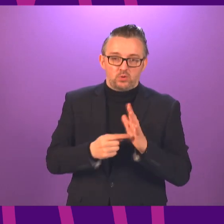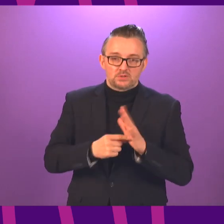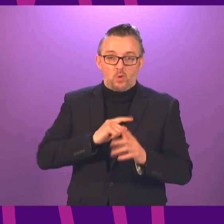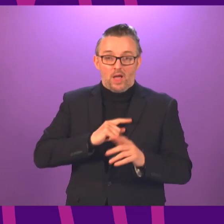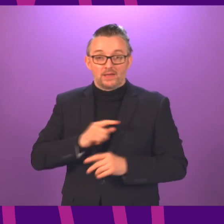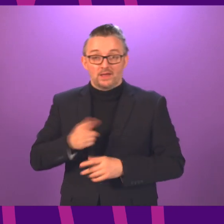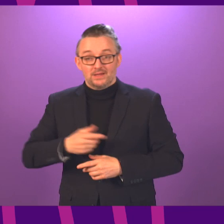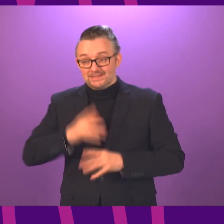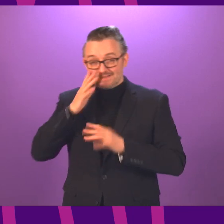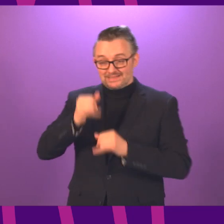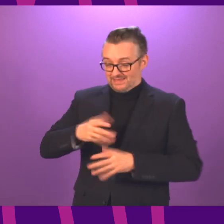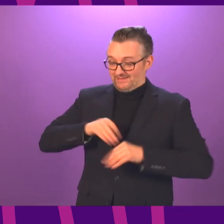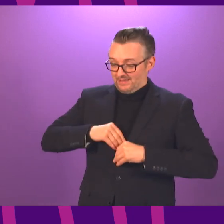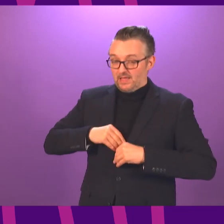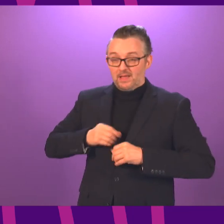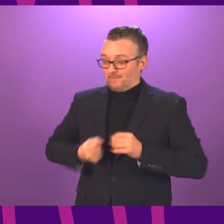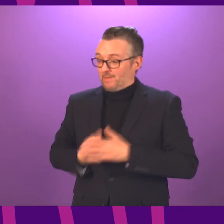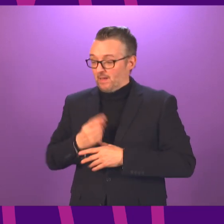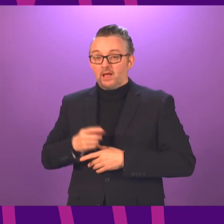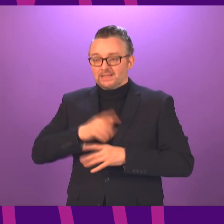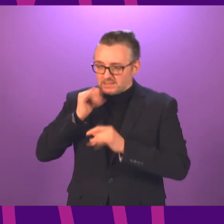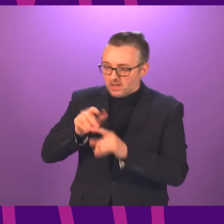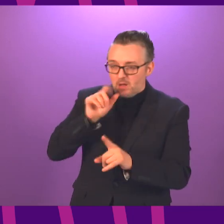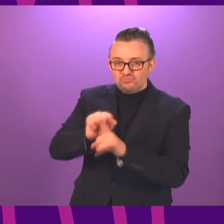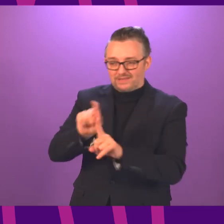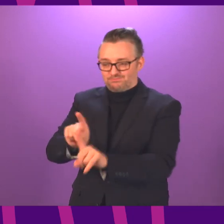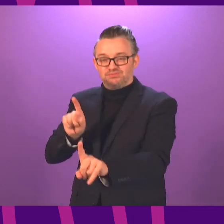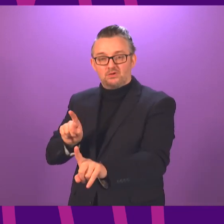transmission as they arise. That is why we are supporting more people to self-isolate